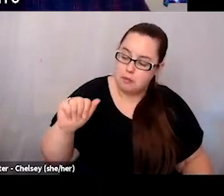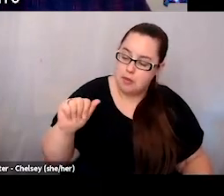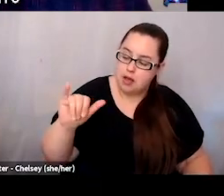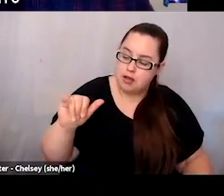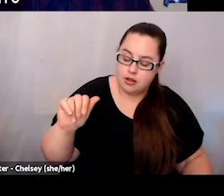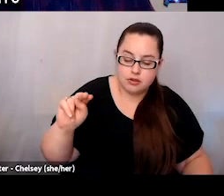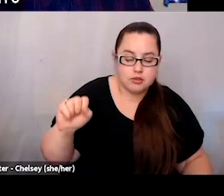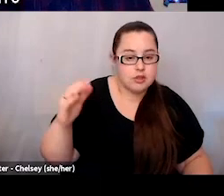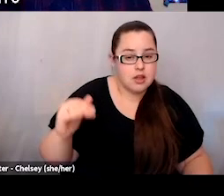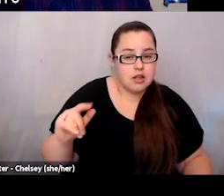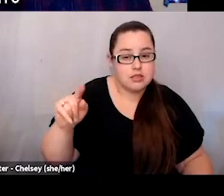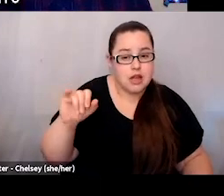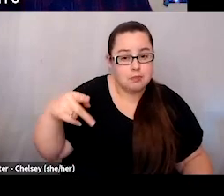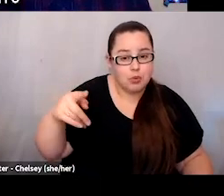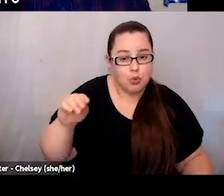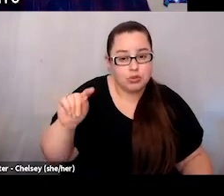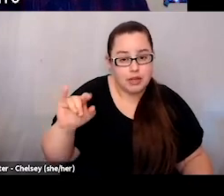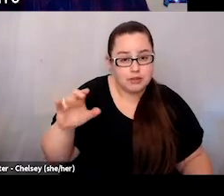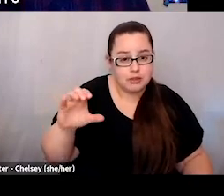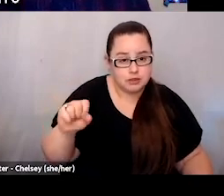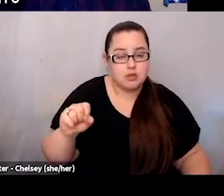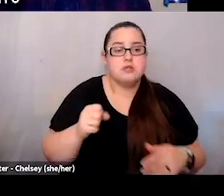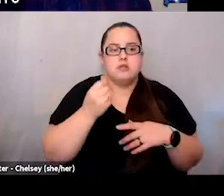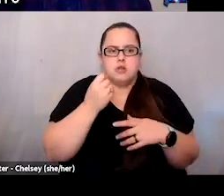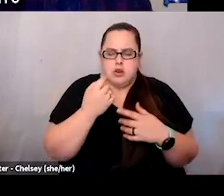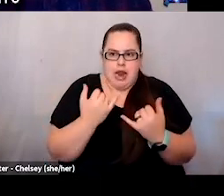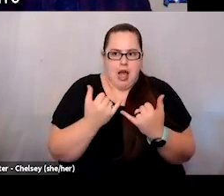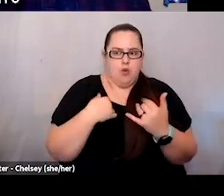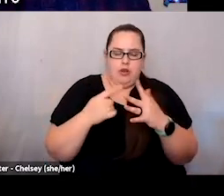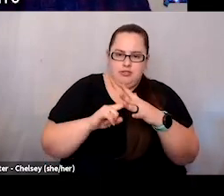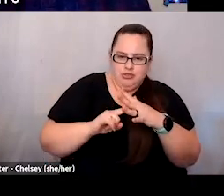still beginning to understand just how incredible these civilizations were.